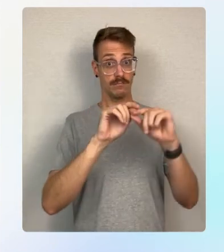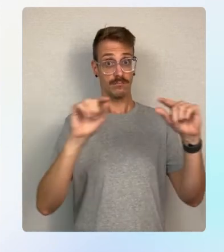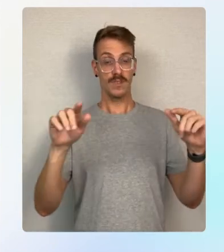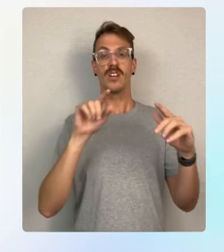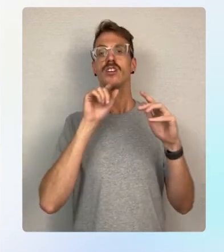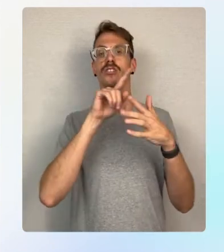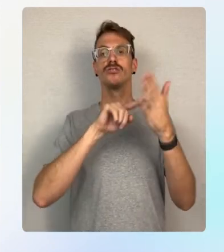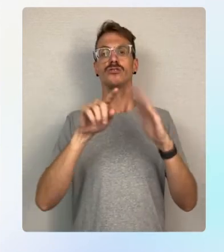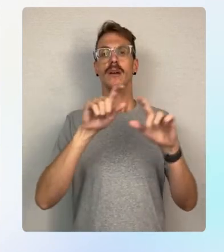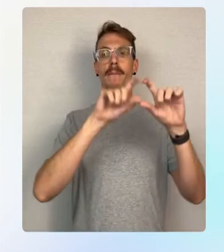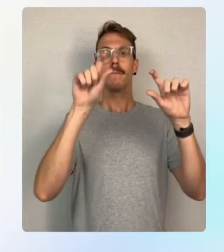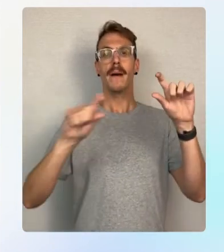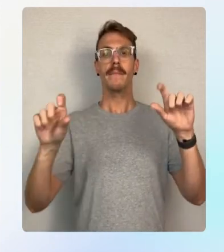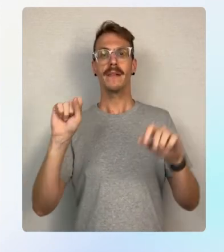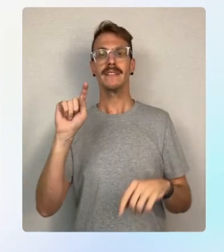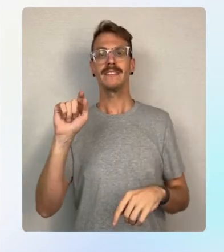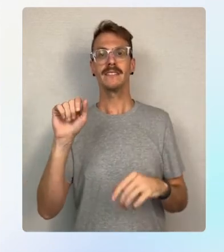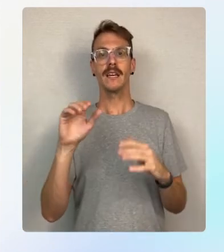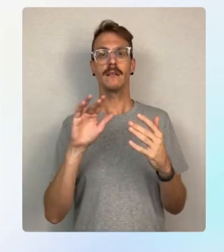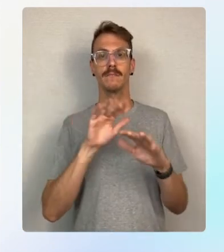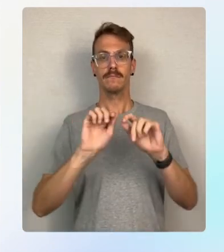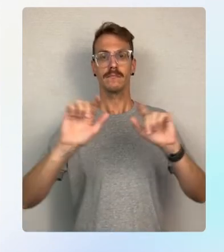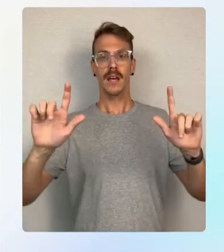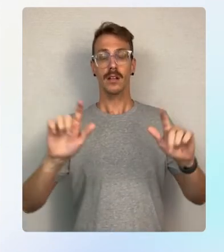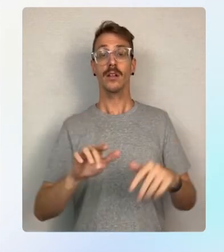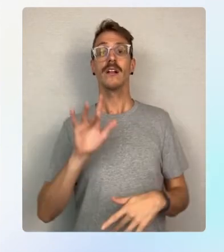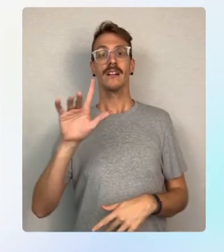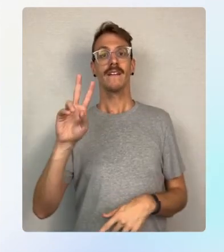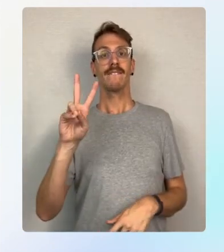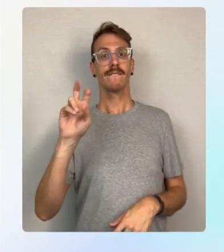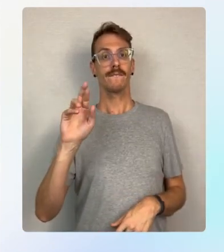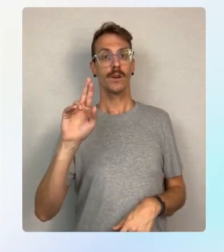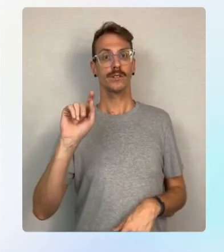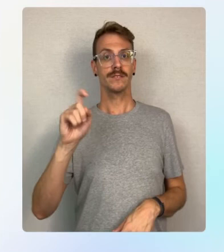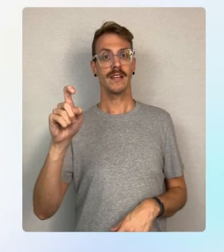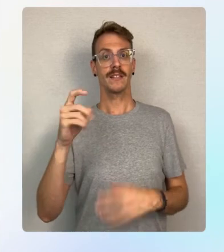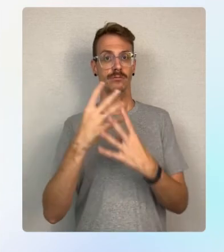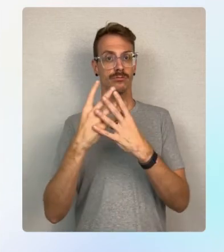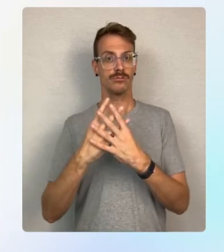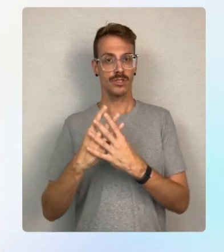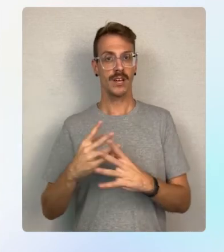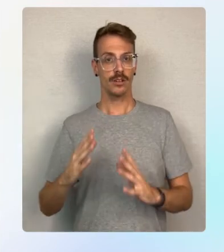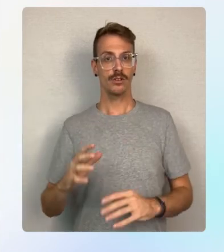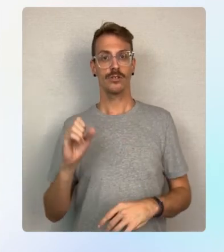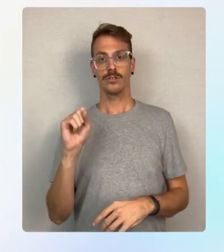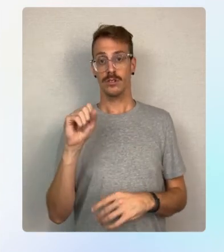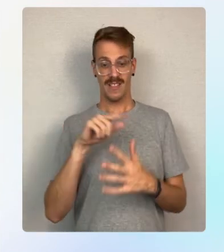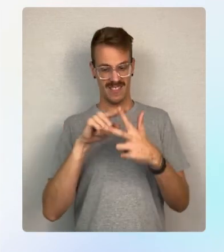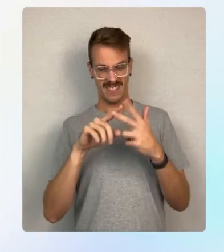check out the Pipeline State panel, click on the Vertex Shader stage, and then click on View.